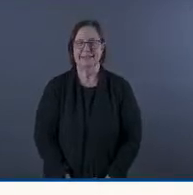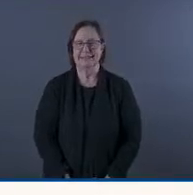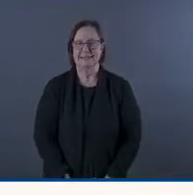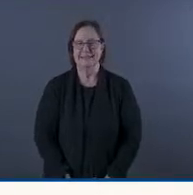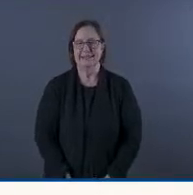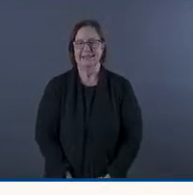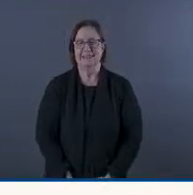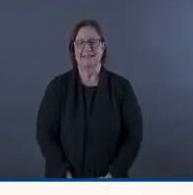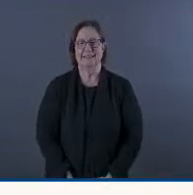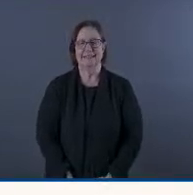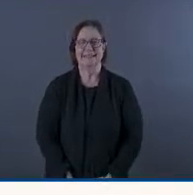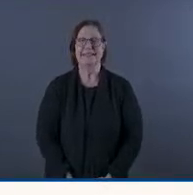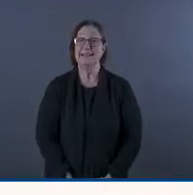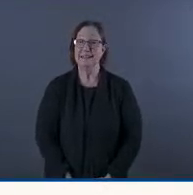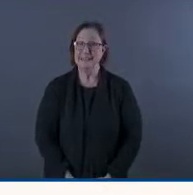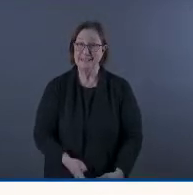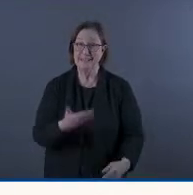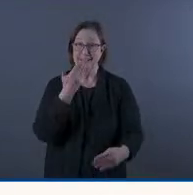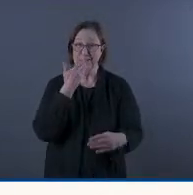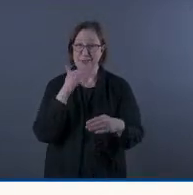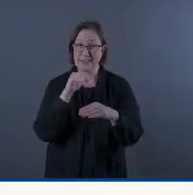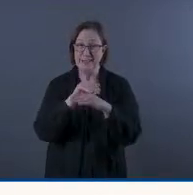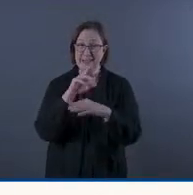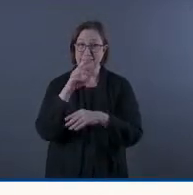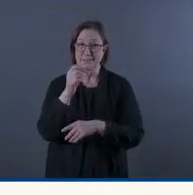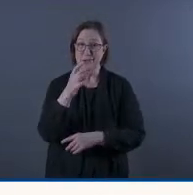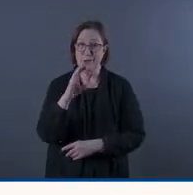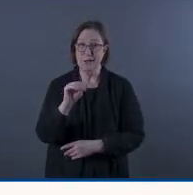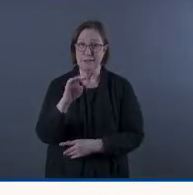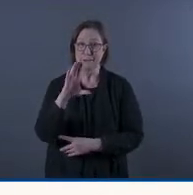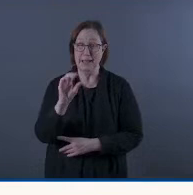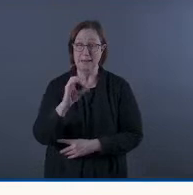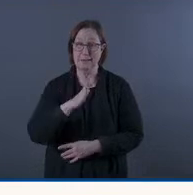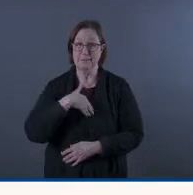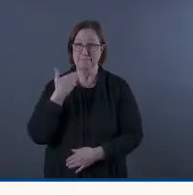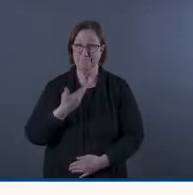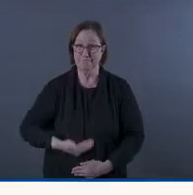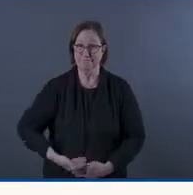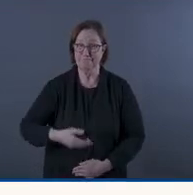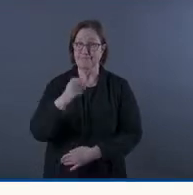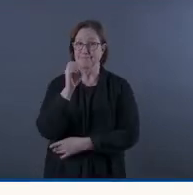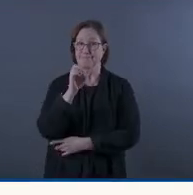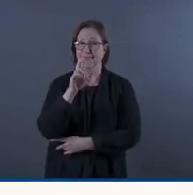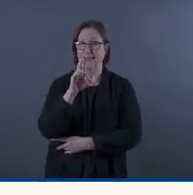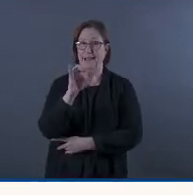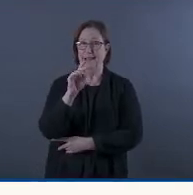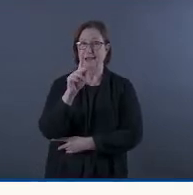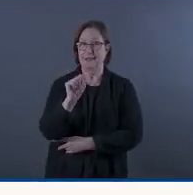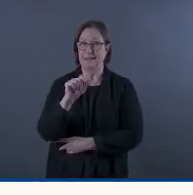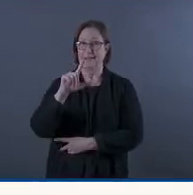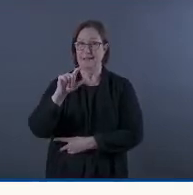Good evening Whatcom County. My name is Erika Lautenbach. I'm the Director of the Whatcom County Health Department.